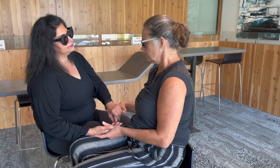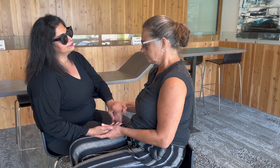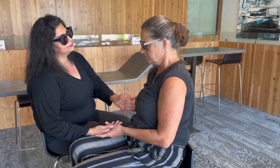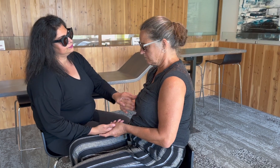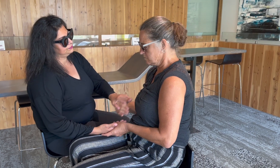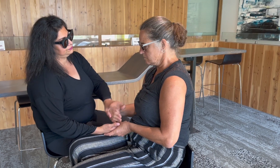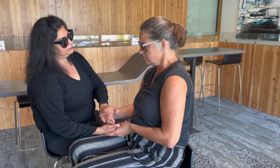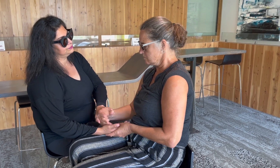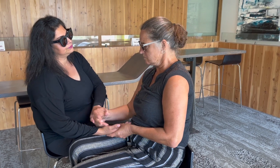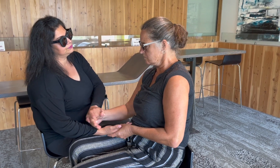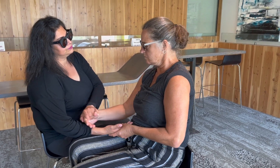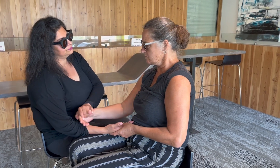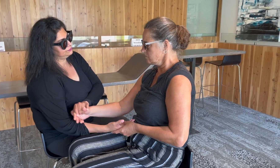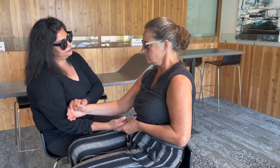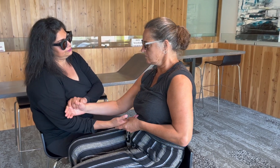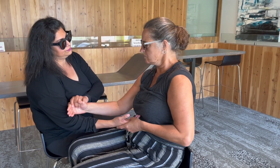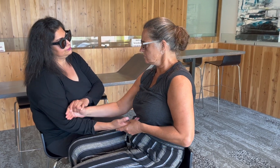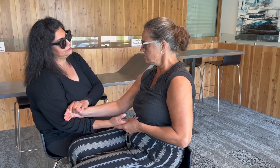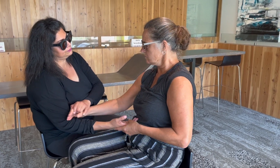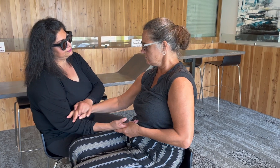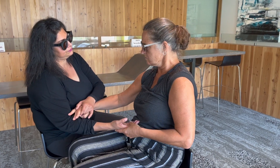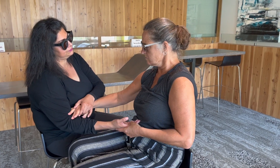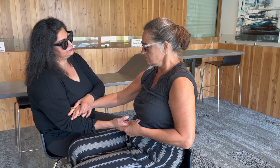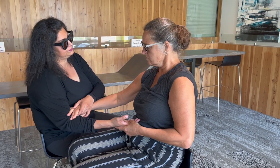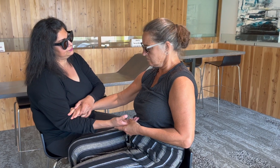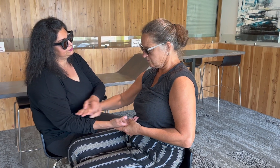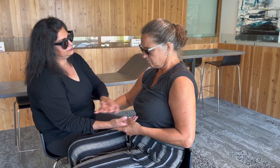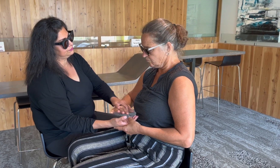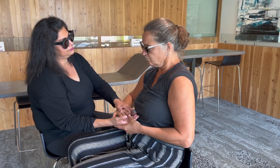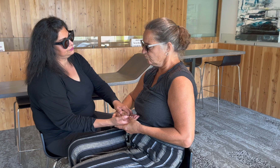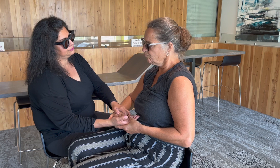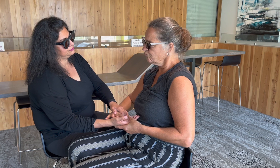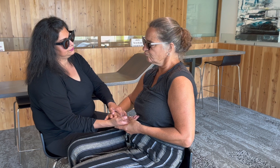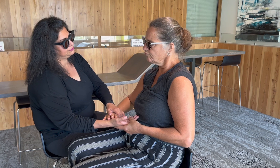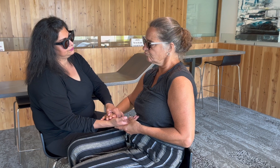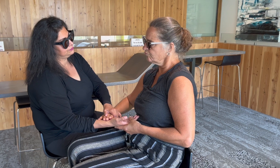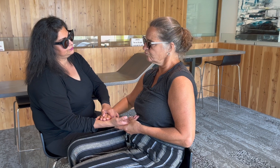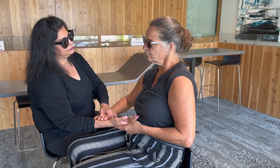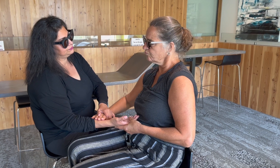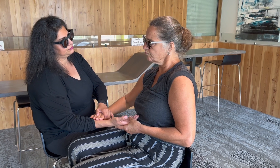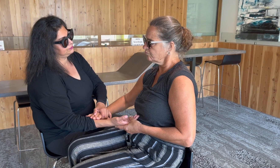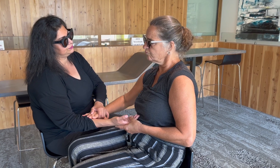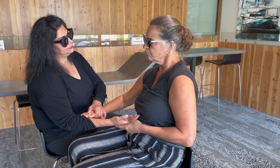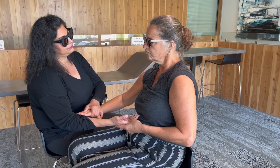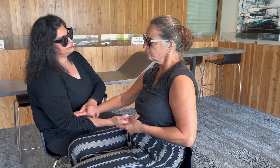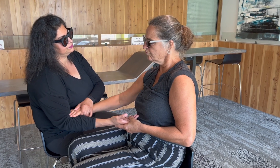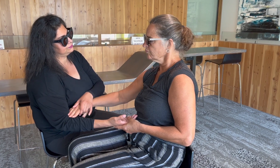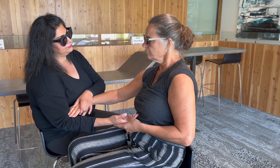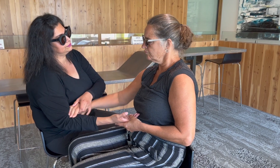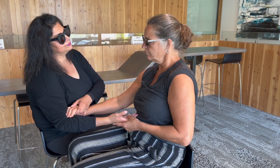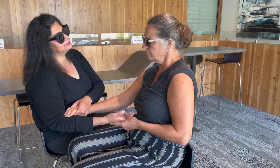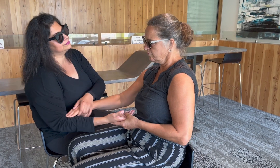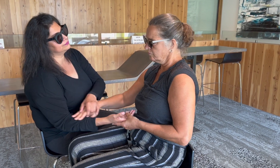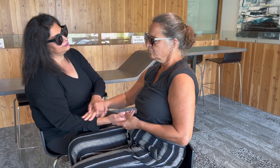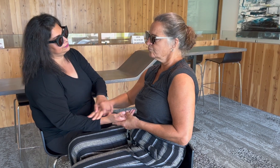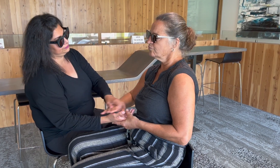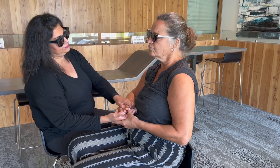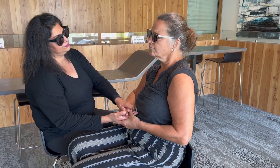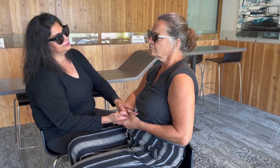With the larger device, I can read an entire line before hitting return to refresh the cells and read the next line.